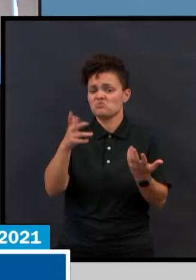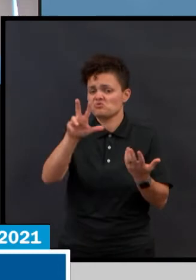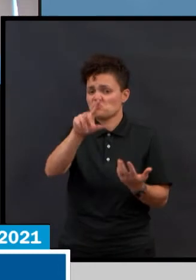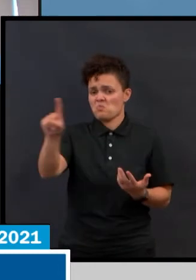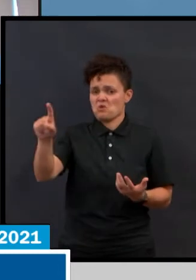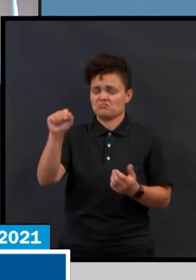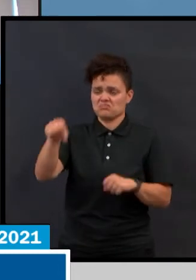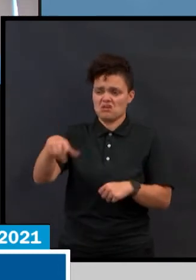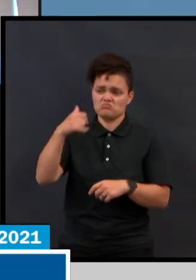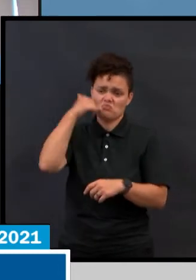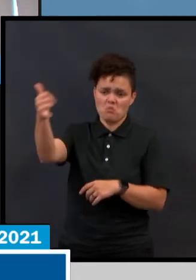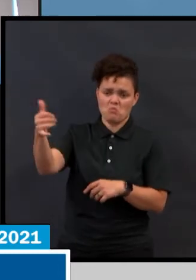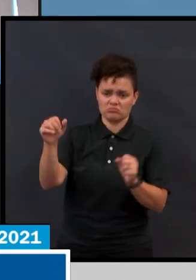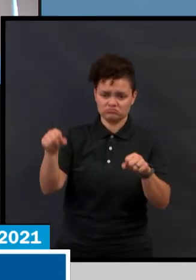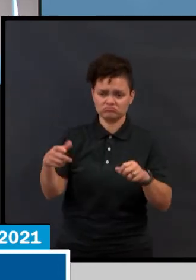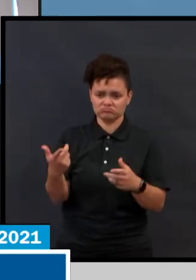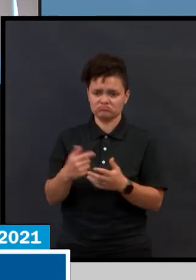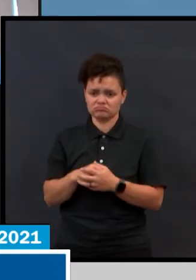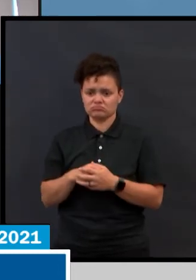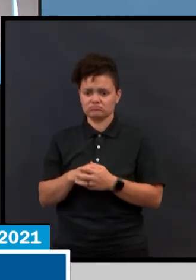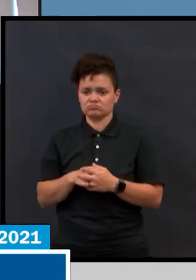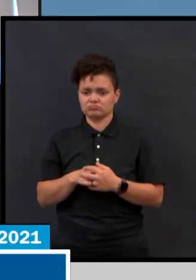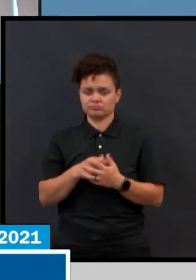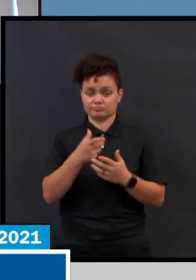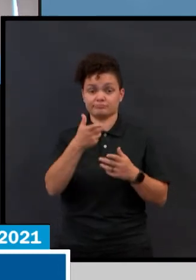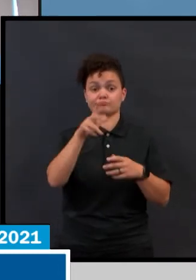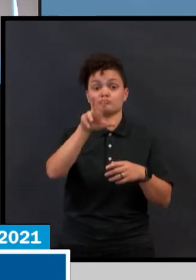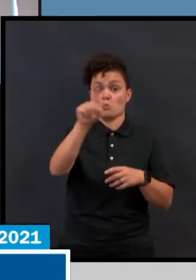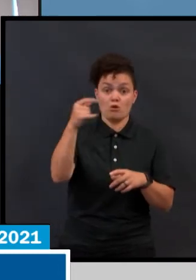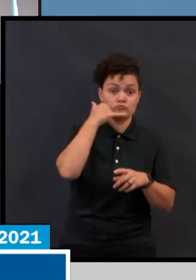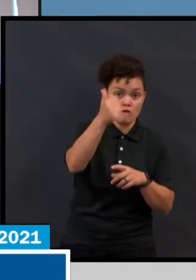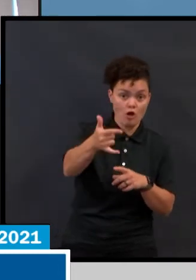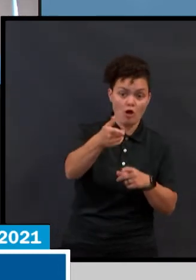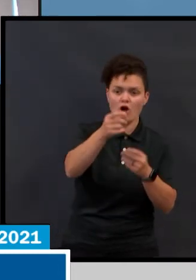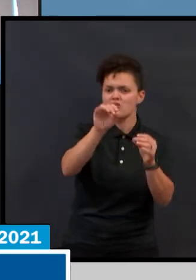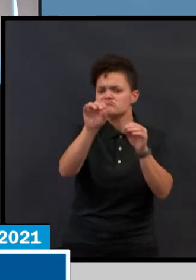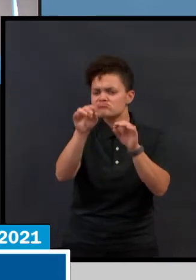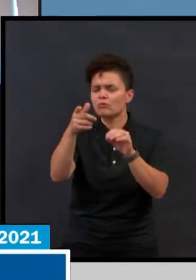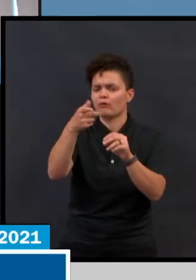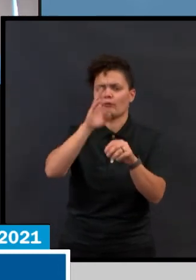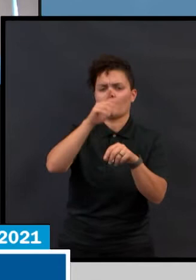how these messenger rna vaccines work and the research that led up to this this is not new